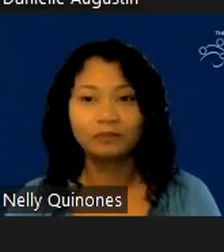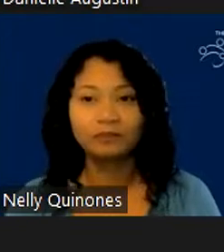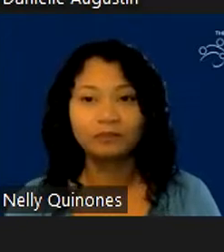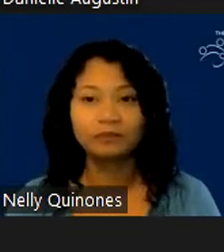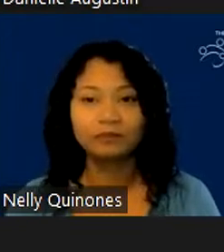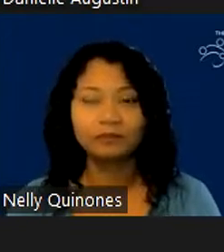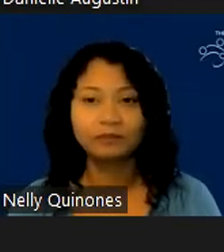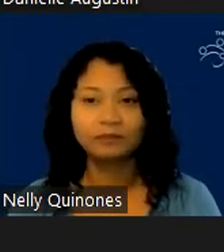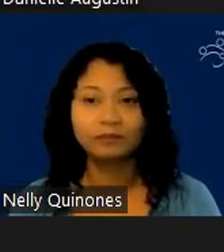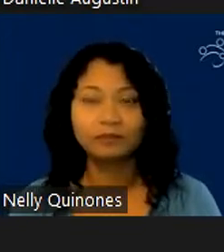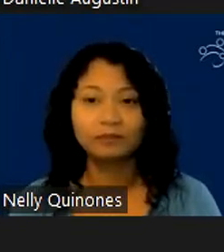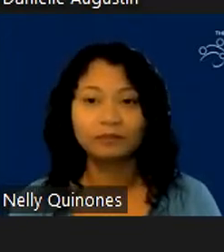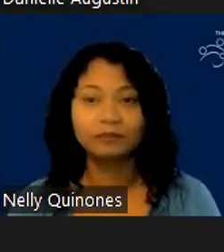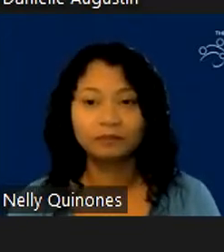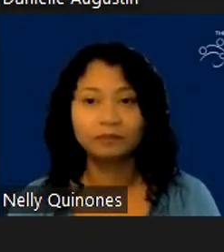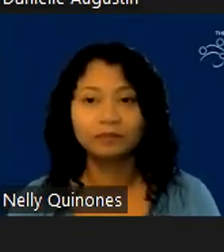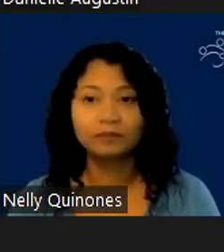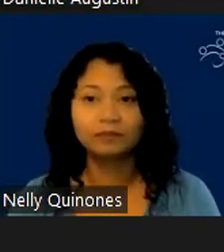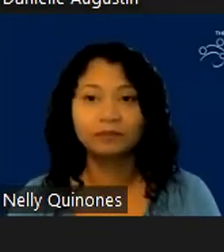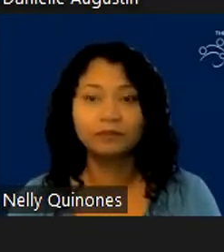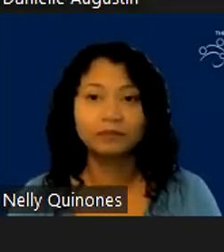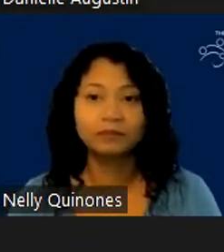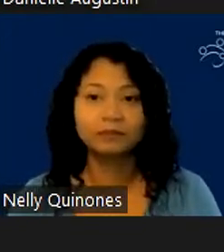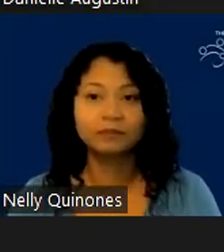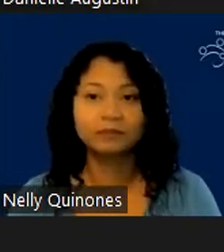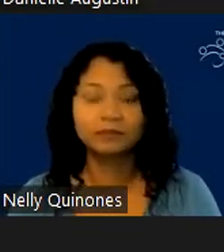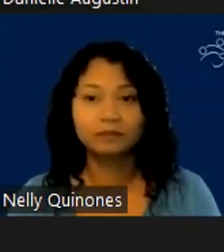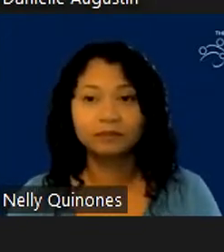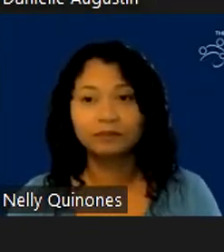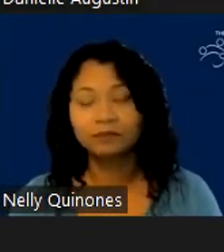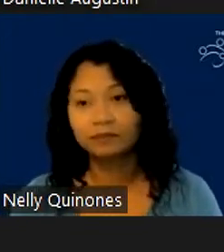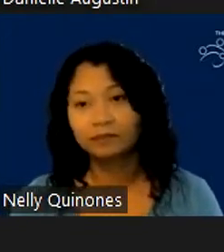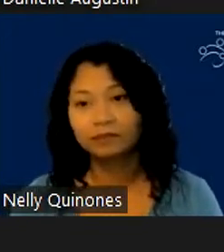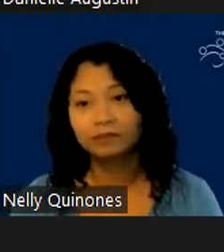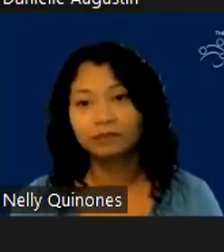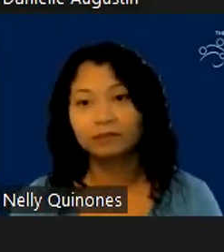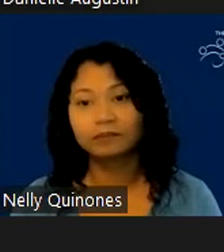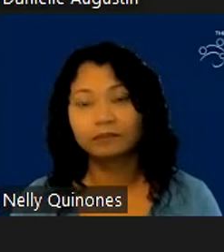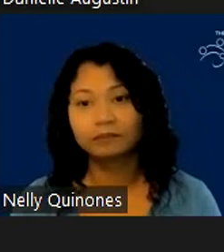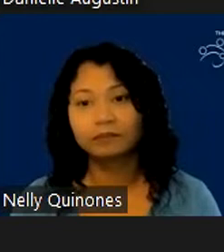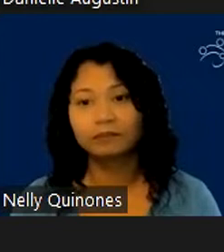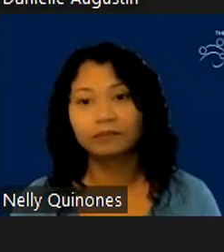we know that patient engagement is a common barrier.